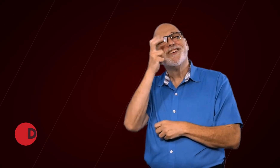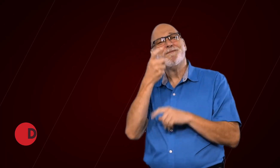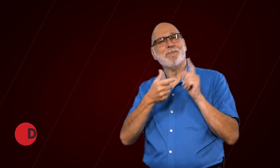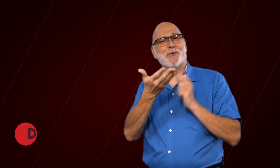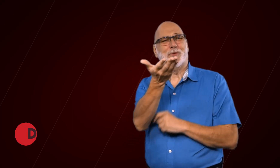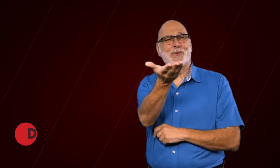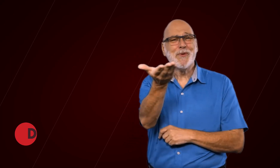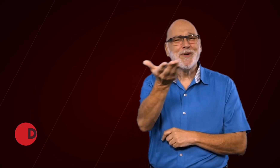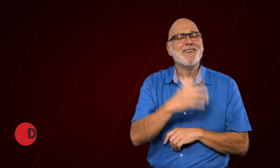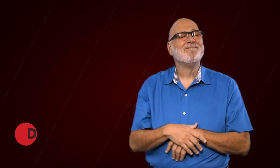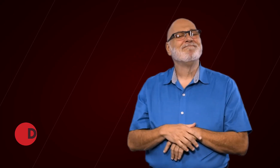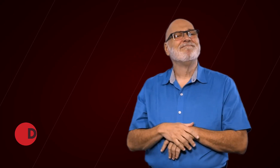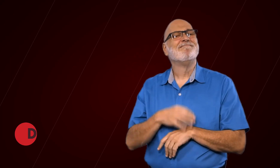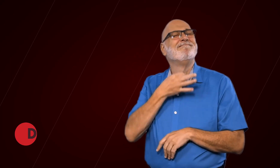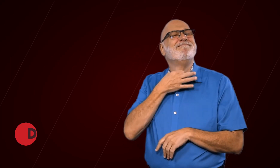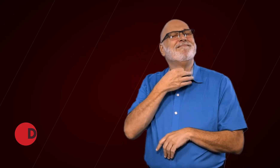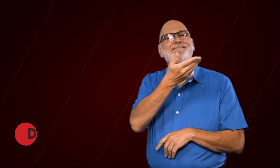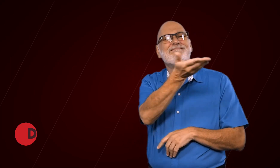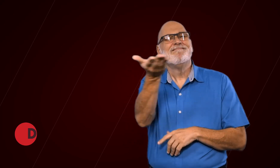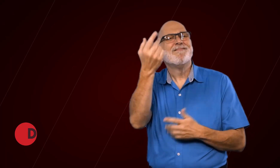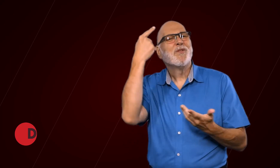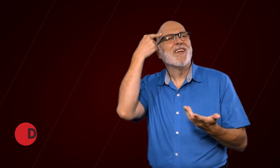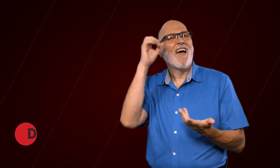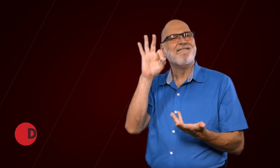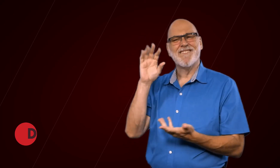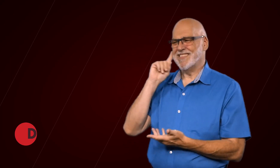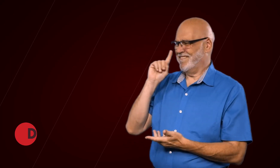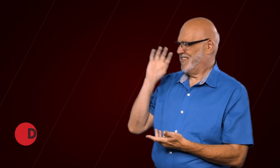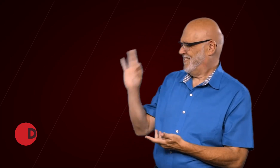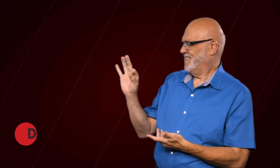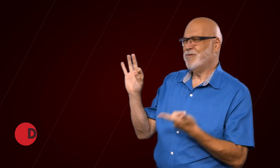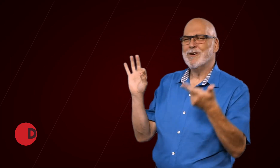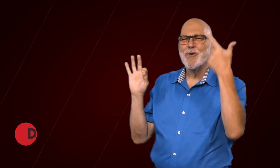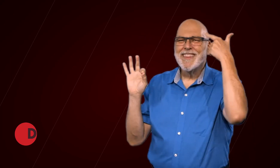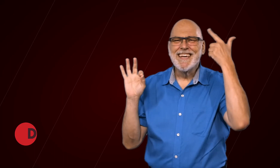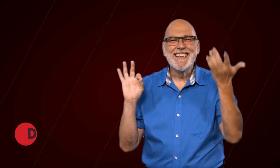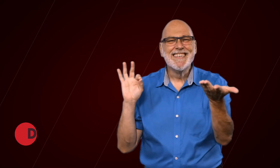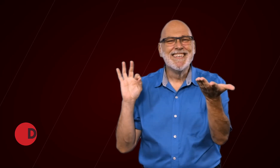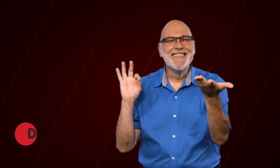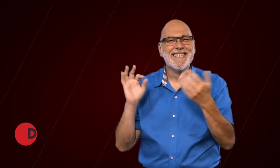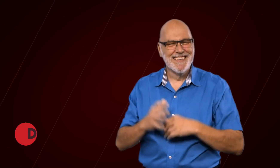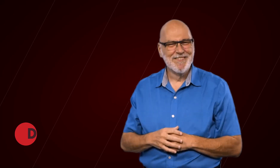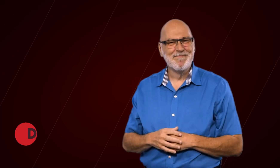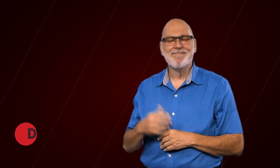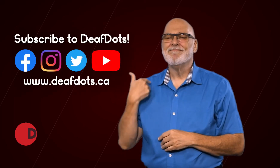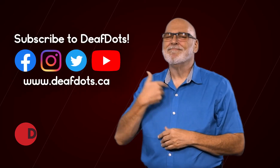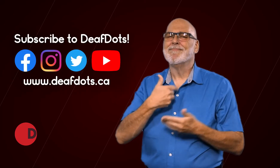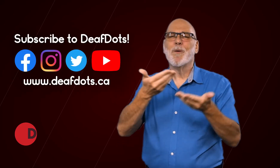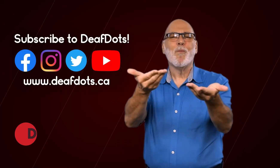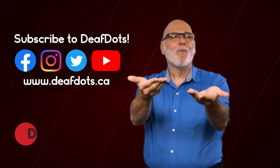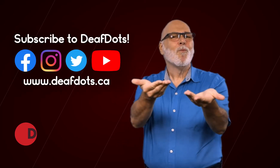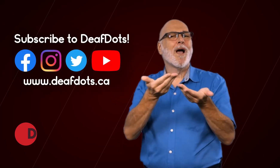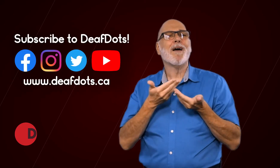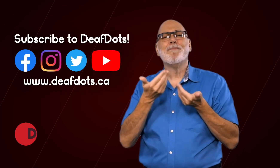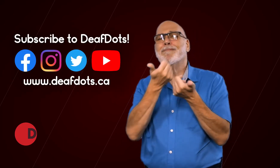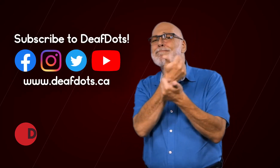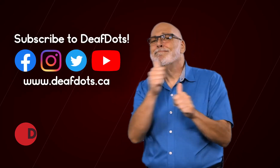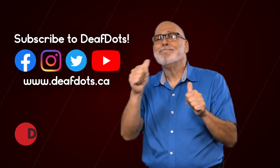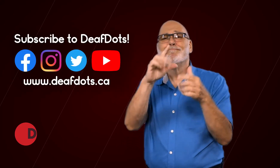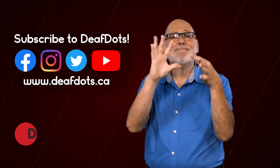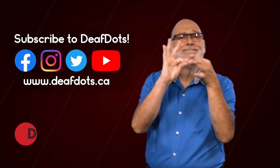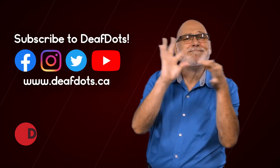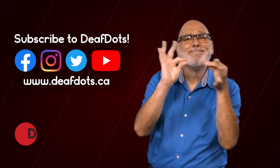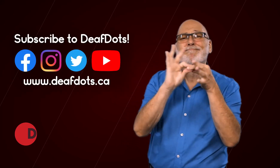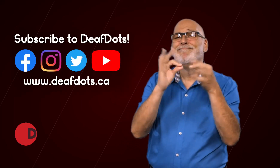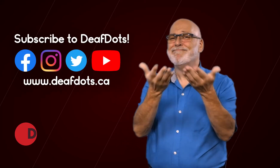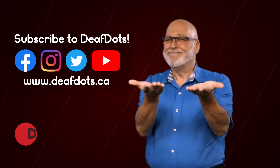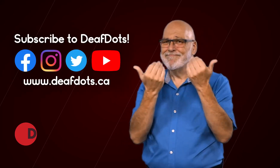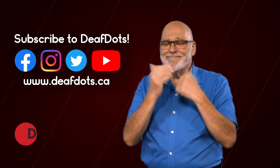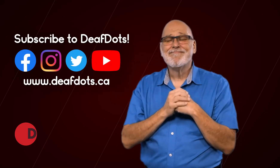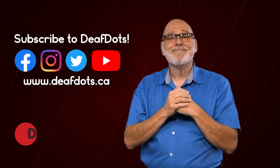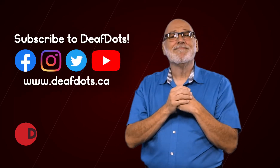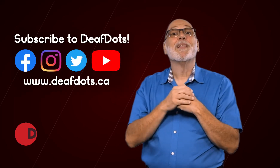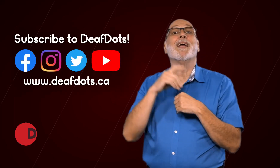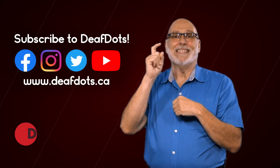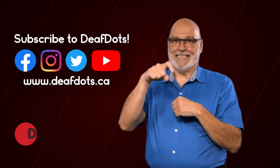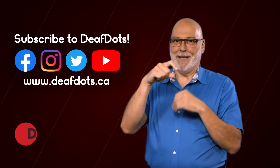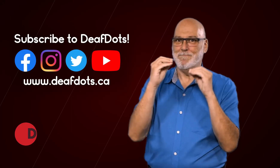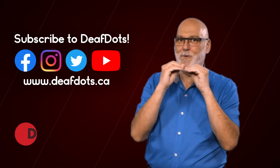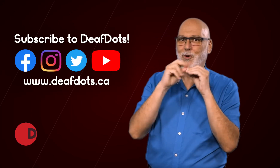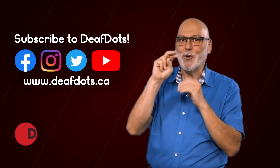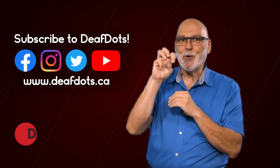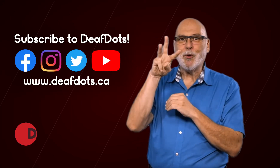from you: What do you think of DeafDots? We welcome and need news or requests